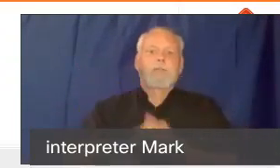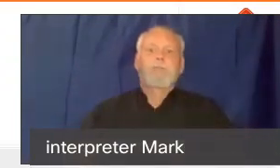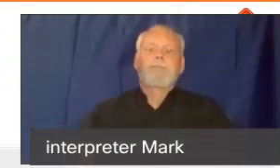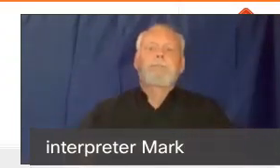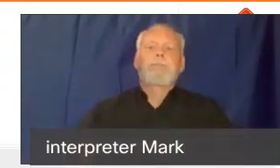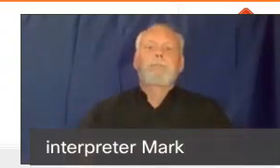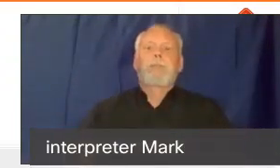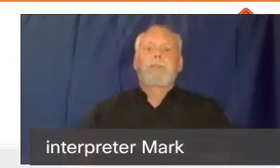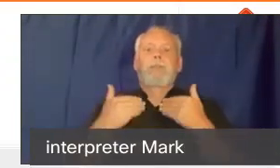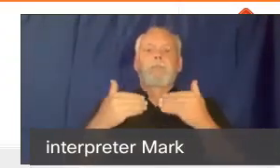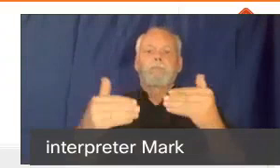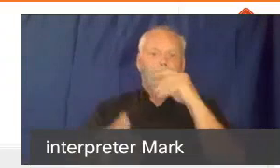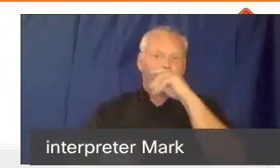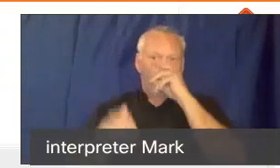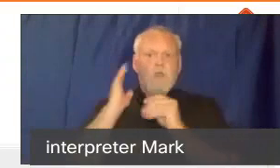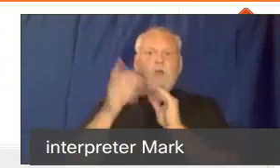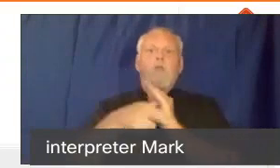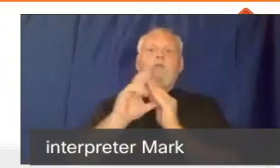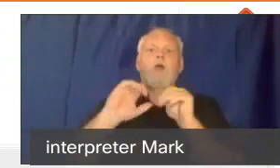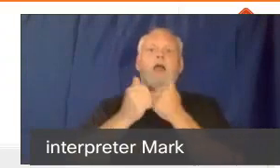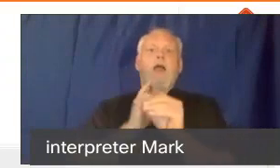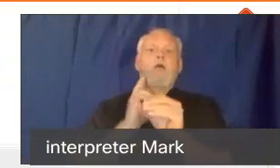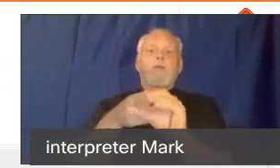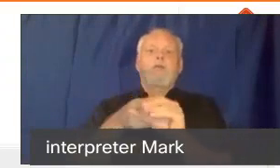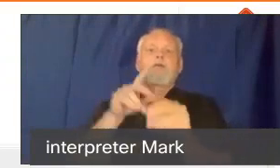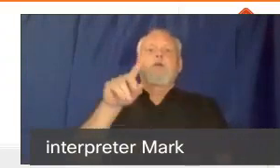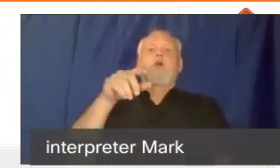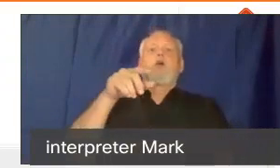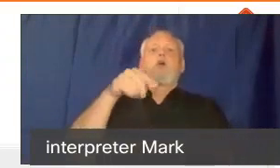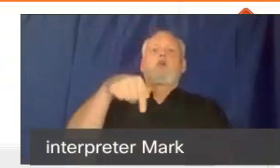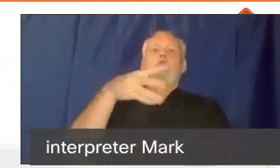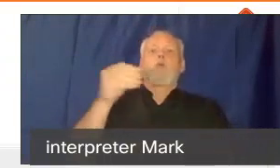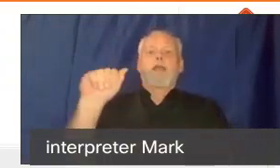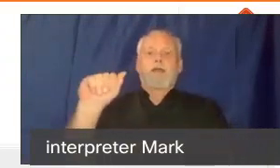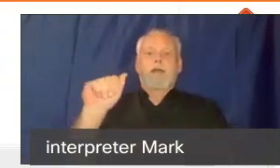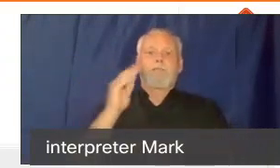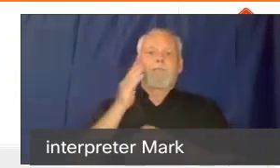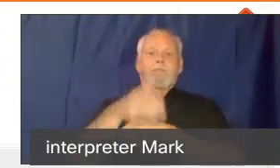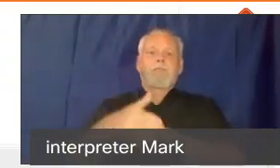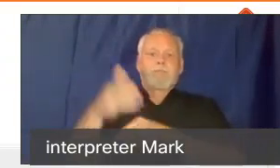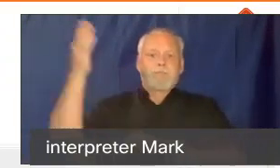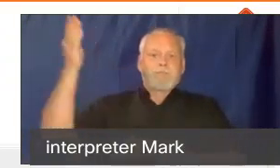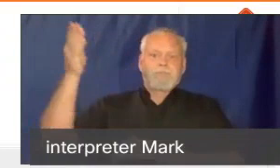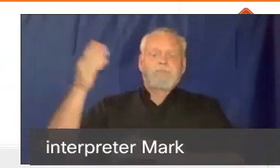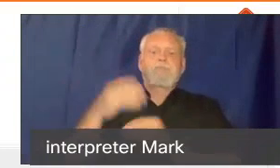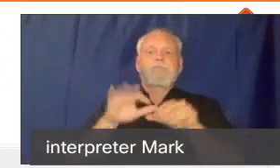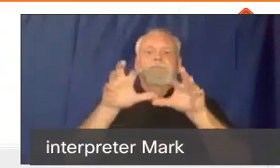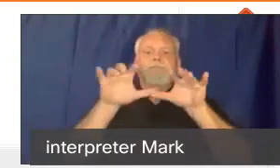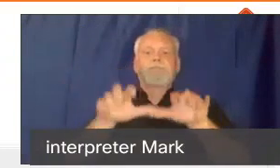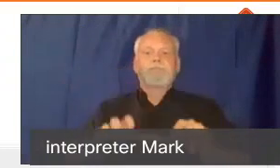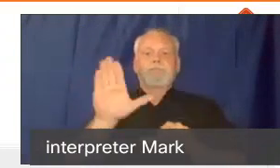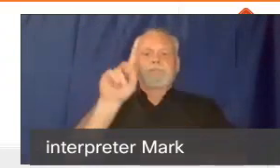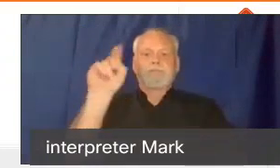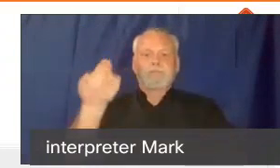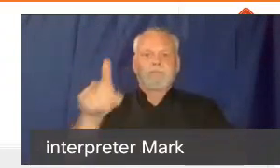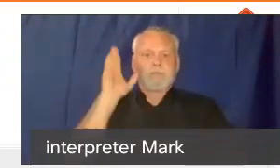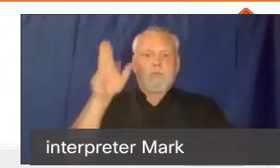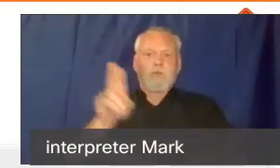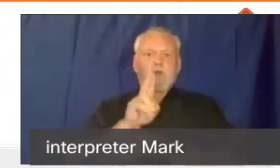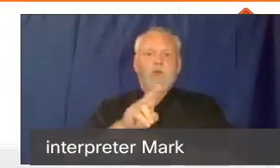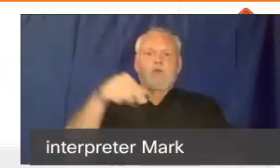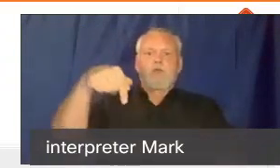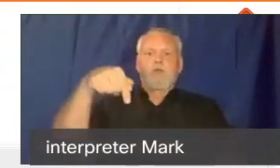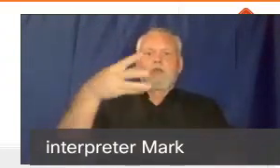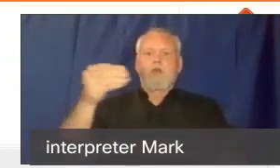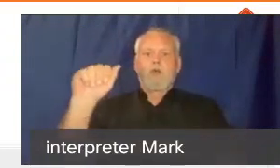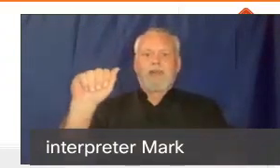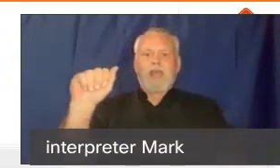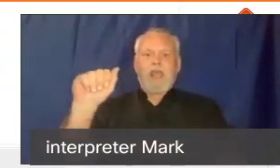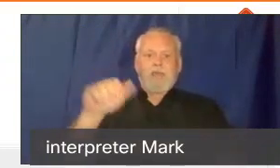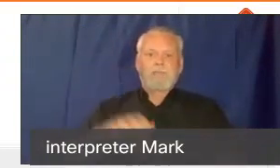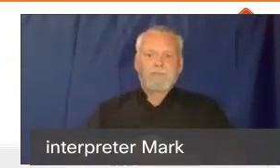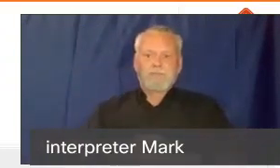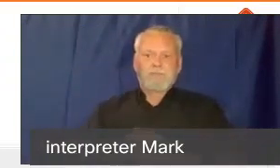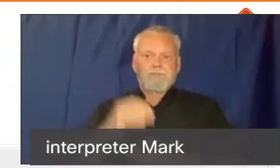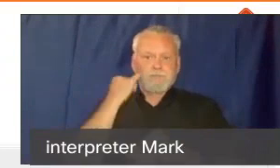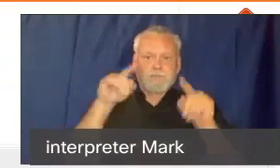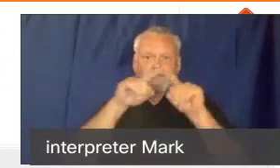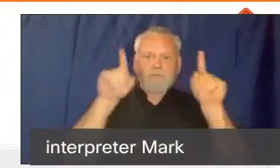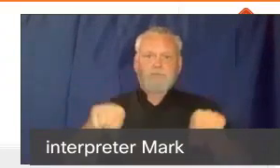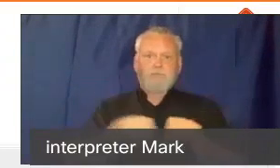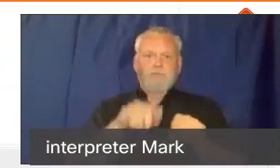Moving on, uh, I will review how you may participate in the question and answer session following a presentation to type in your questions. You'll be using the Q and a feature if the Q and a panel is not already open.